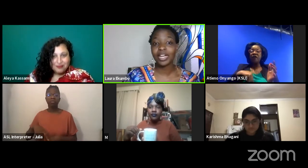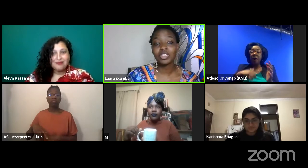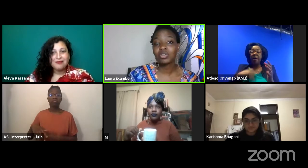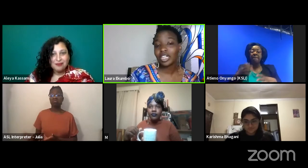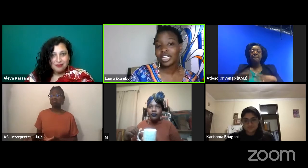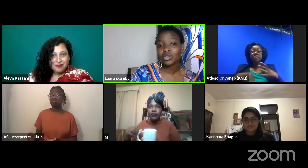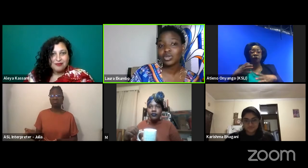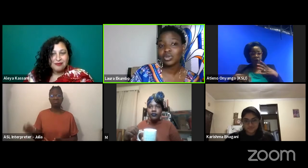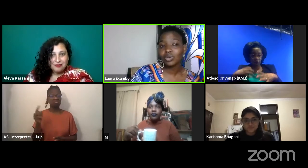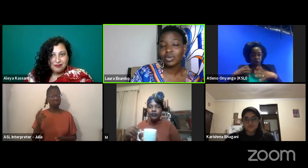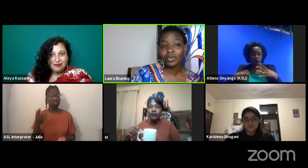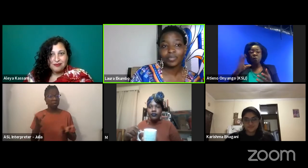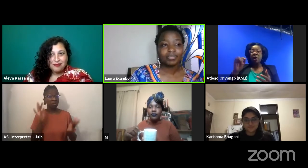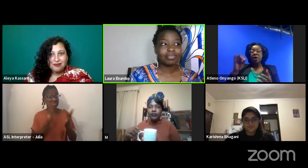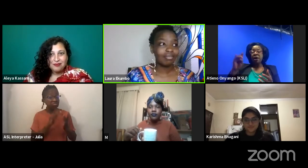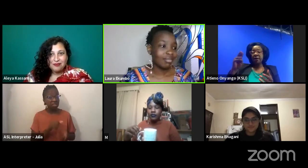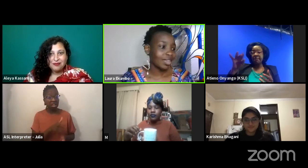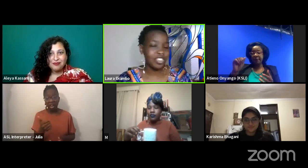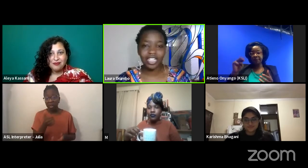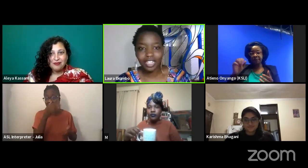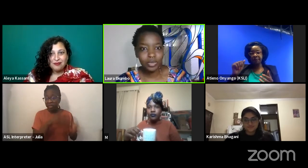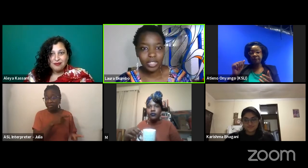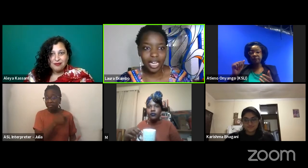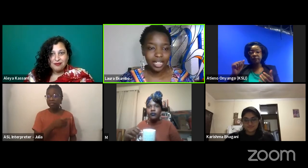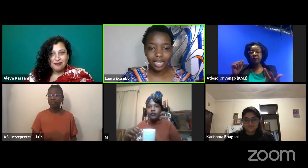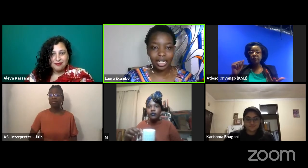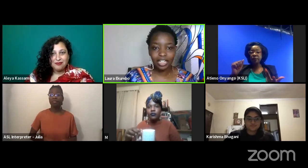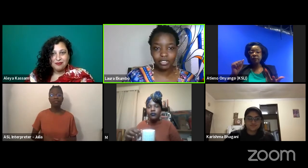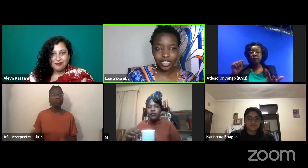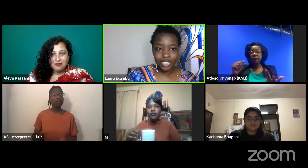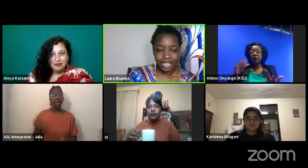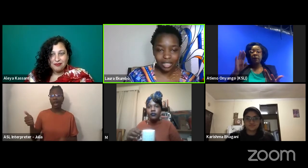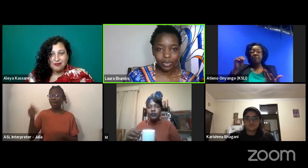We might ululate to Chelegat Mutai alive or dead.